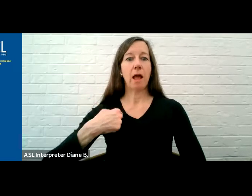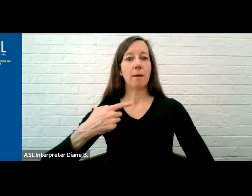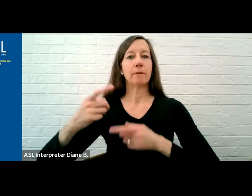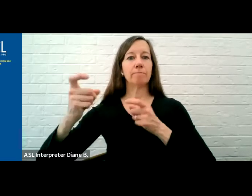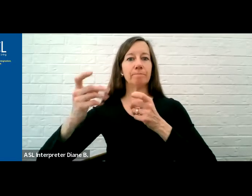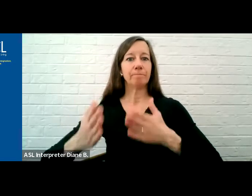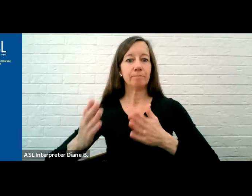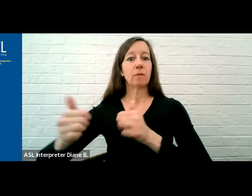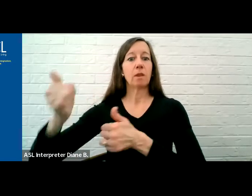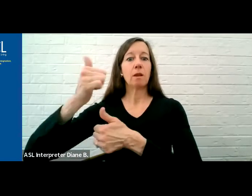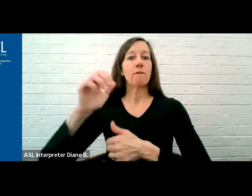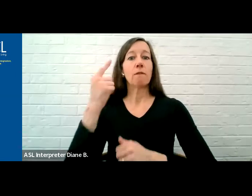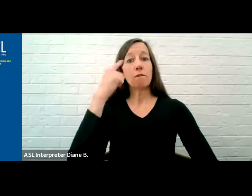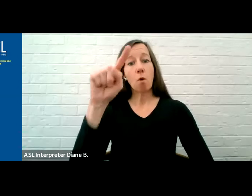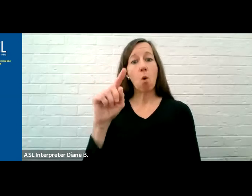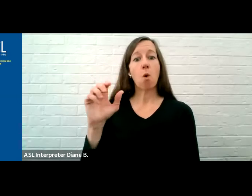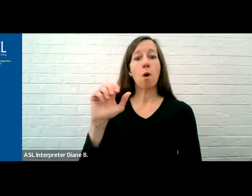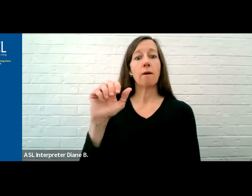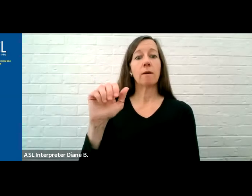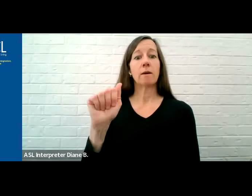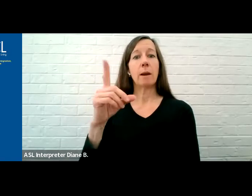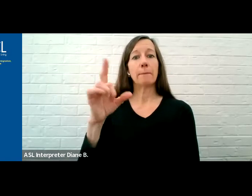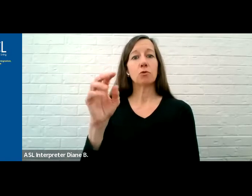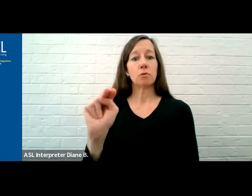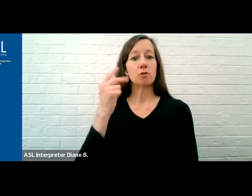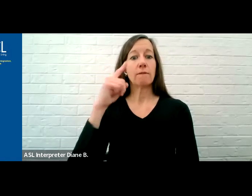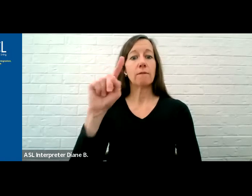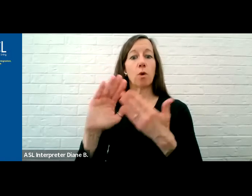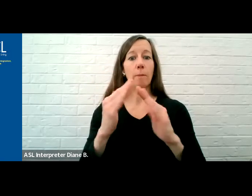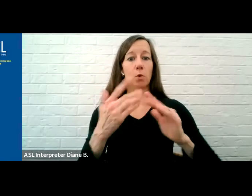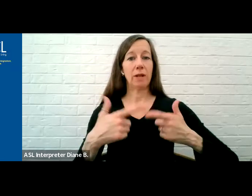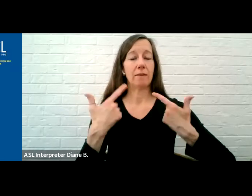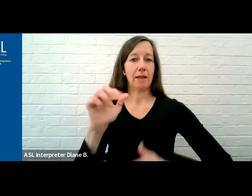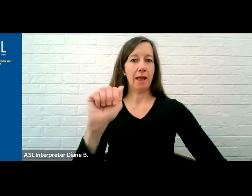I am a middle aged white woman, with shoulder length, gray hair that is curly.